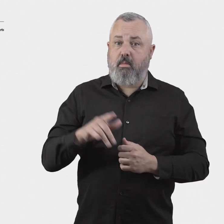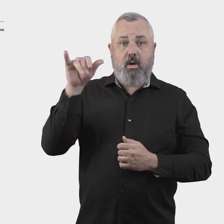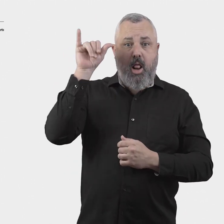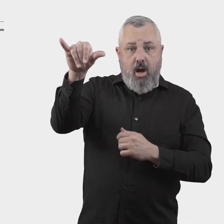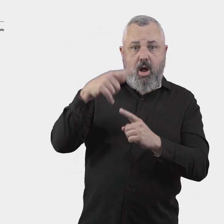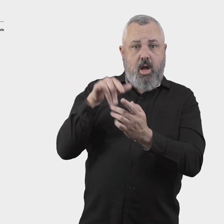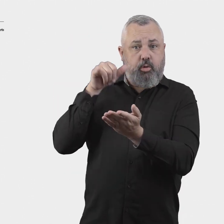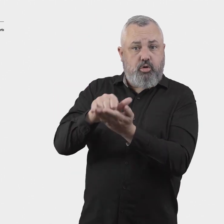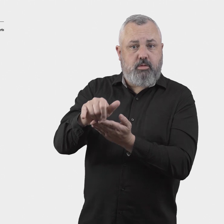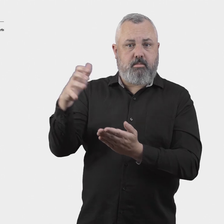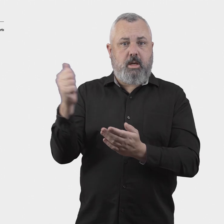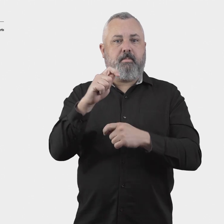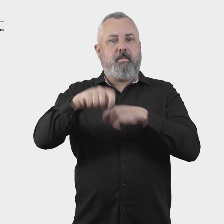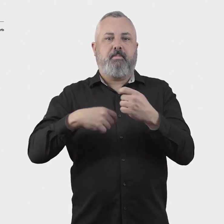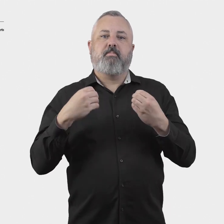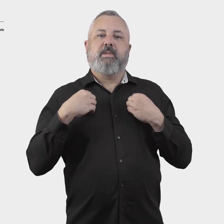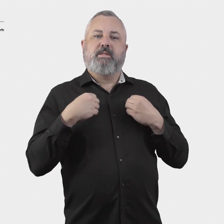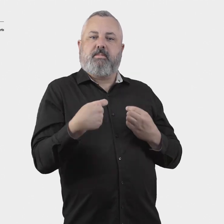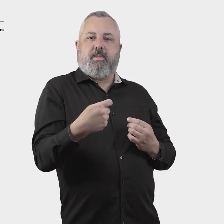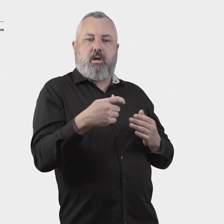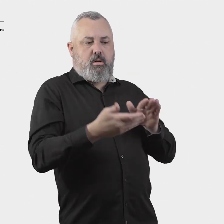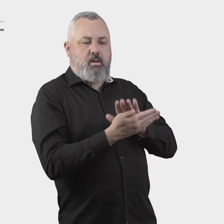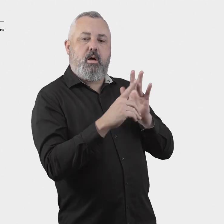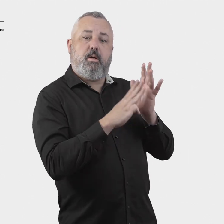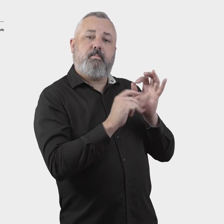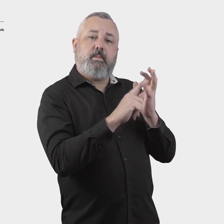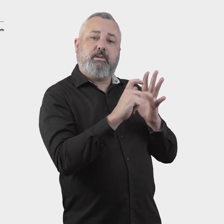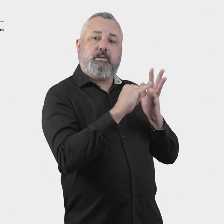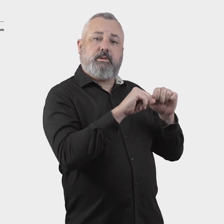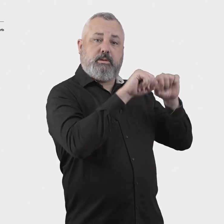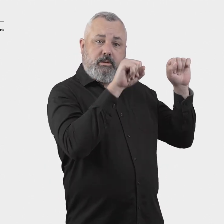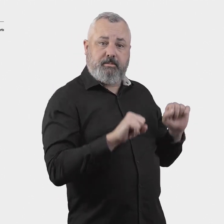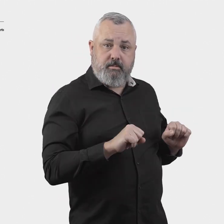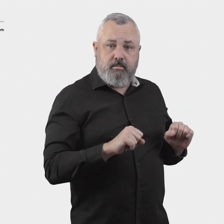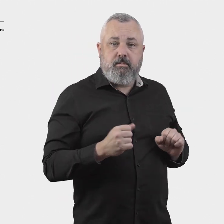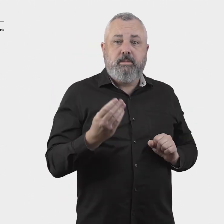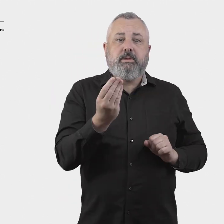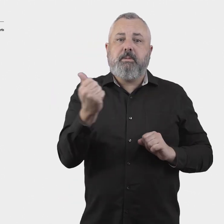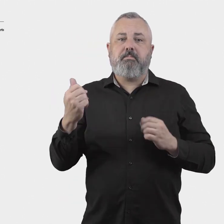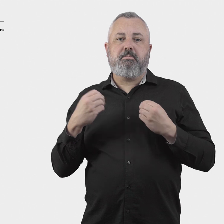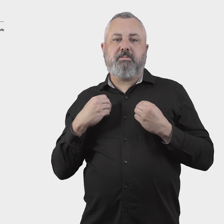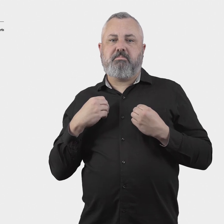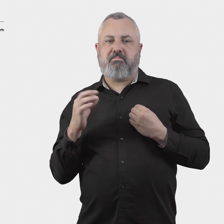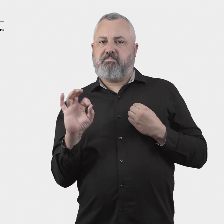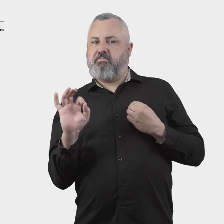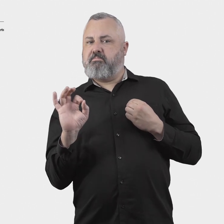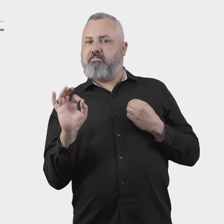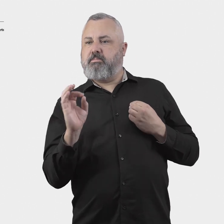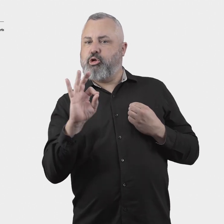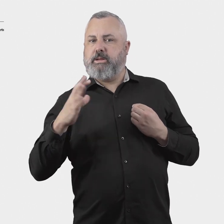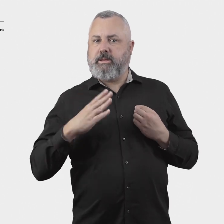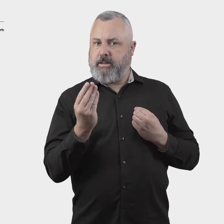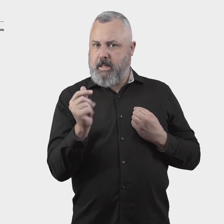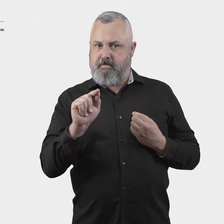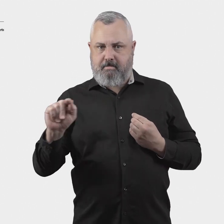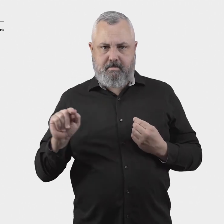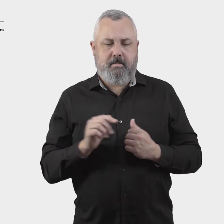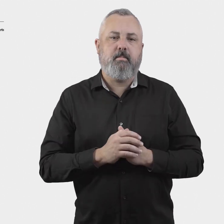airlines and airports to become members of the ombuds scheme (unless exempt)